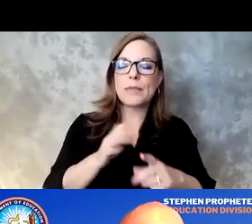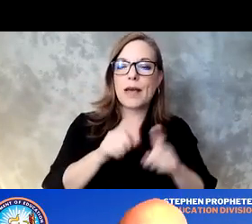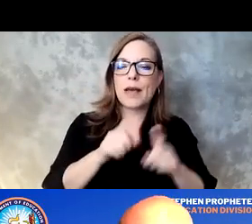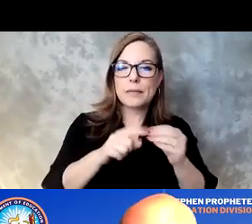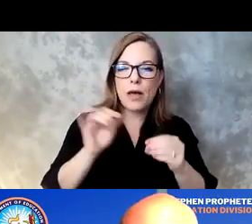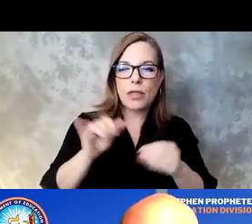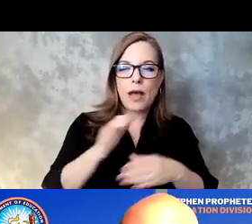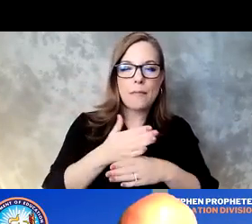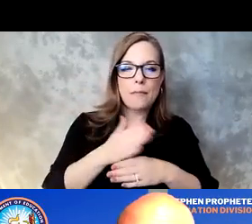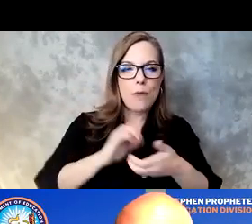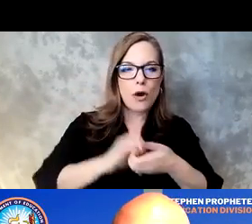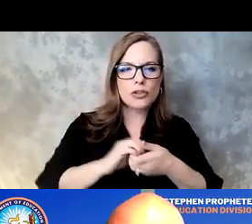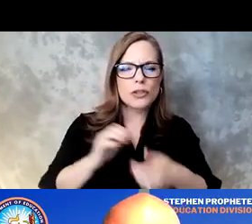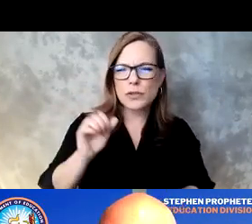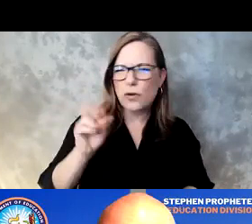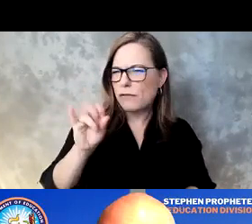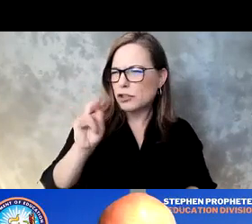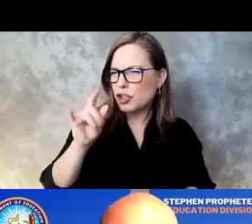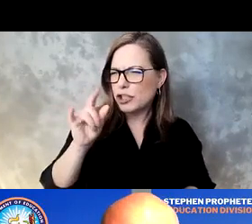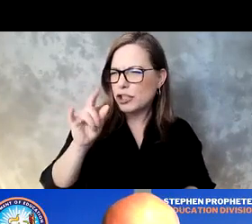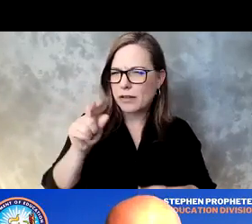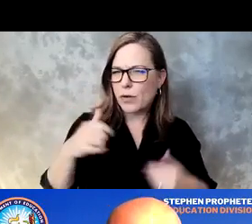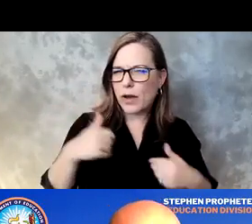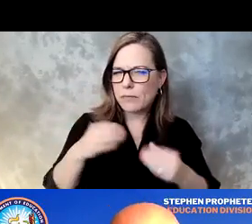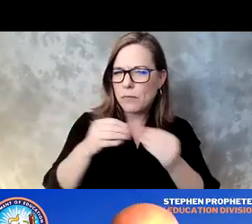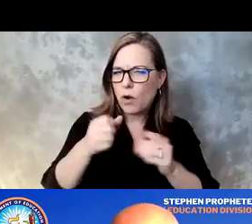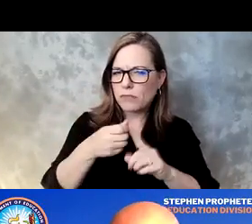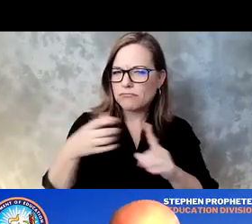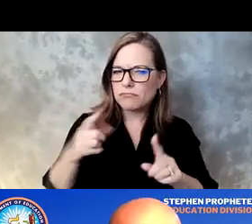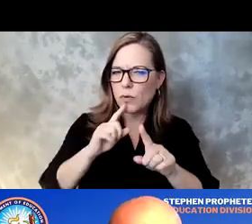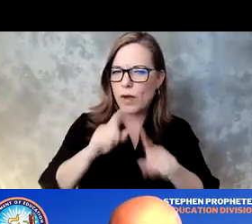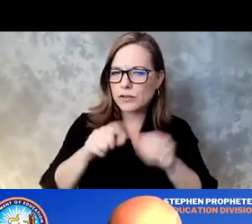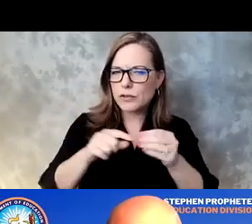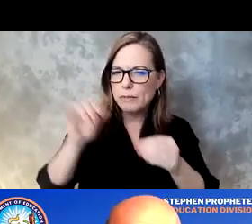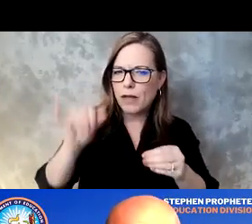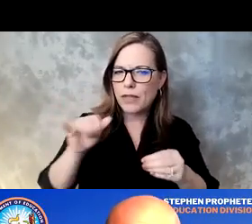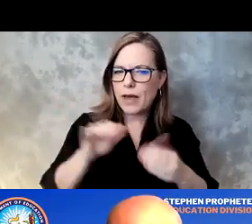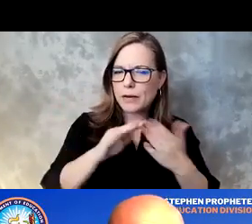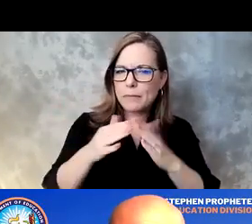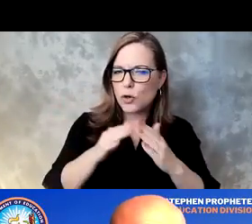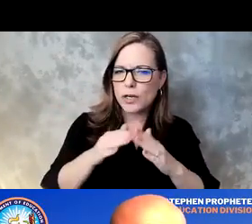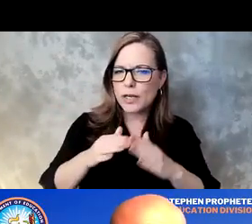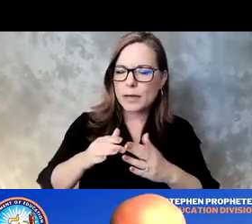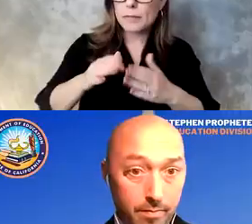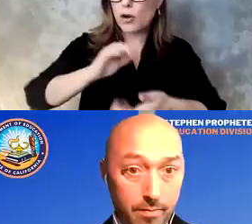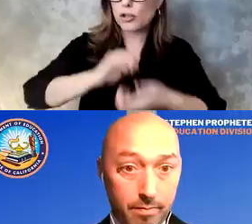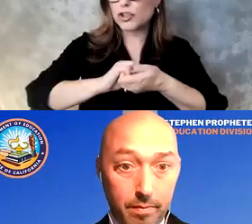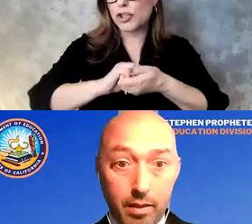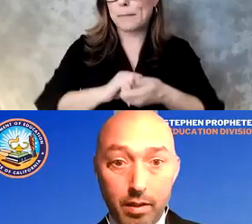see Virginia may have more on community partnerships. Virginia Early: Yeah Thank you Steve. So really